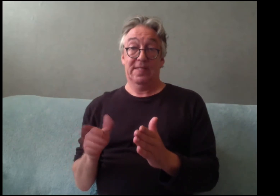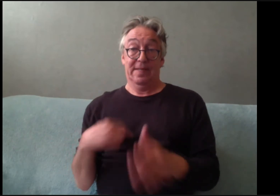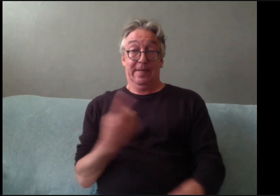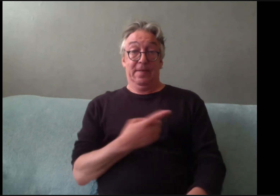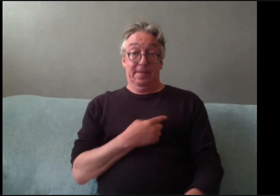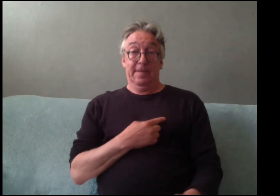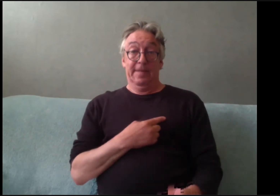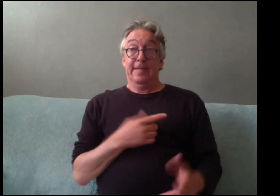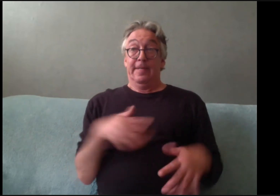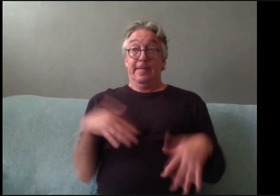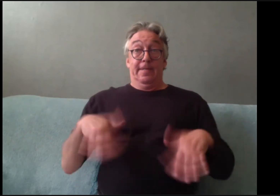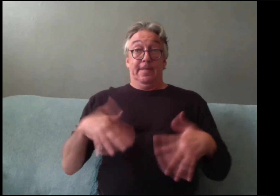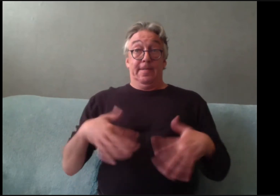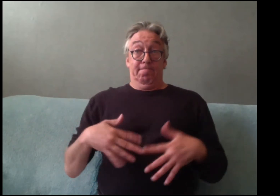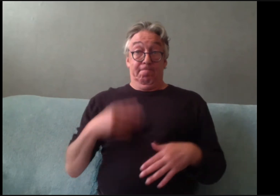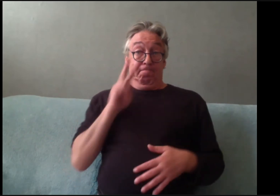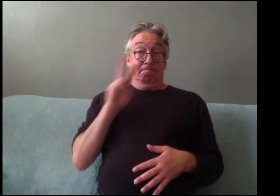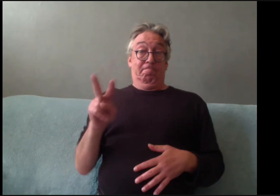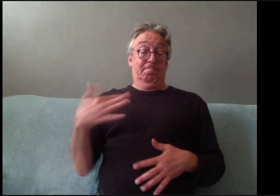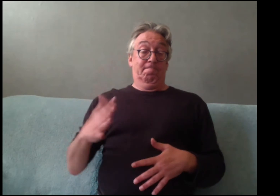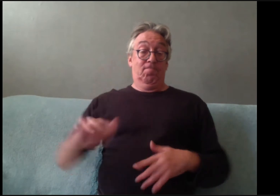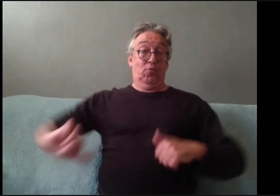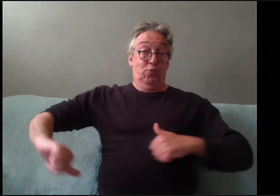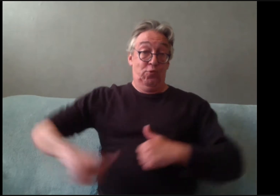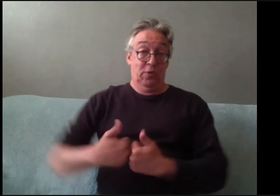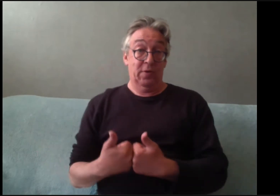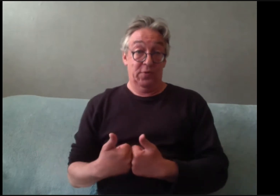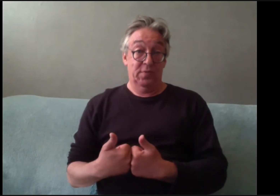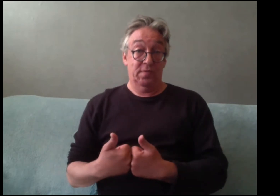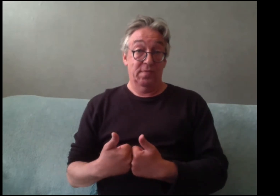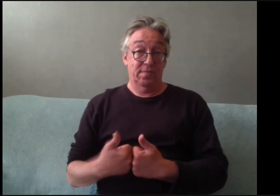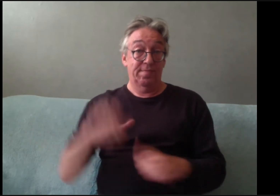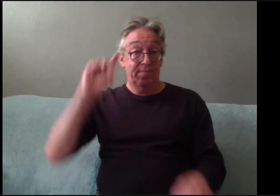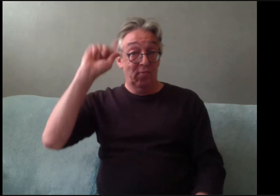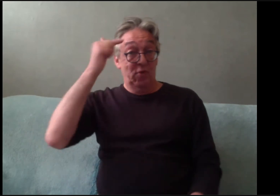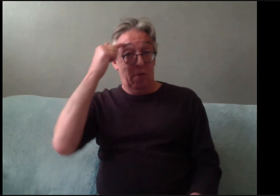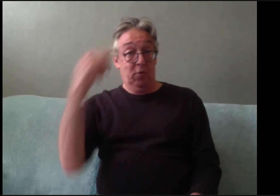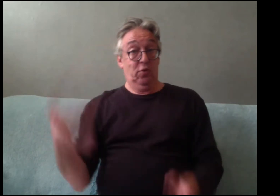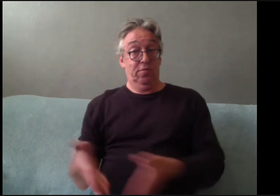Organizations have been invited by the government to participate